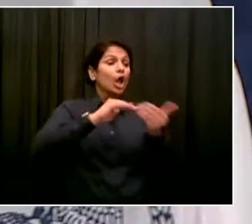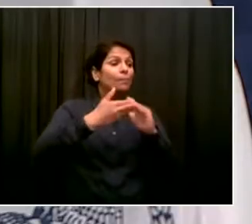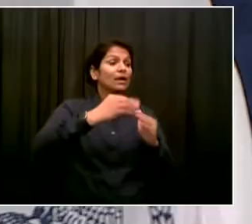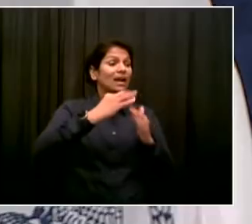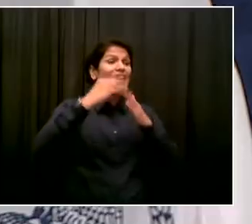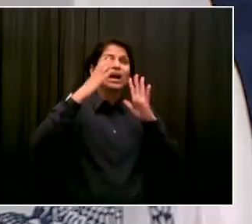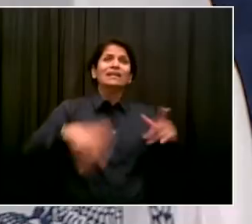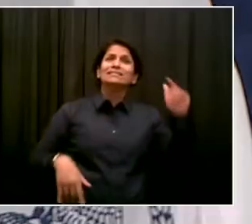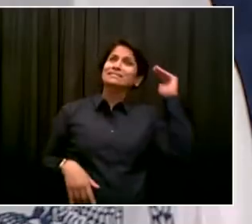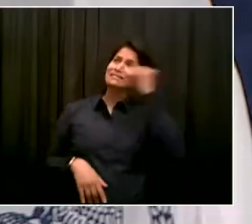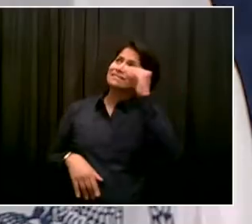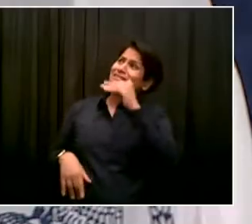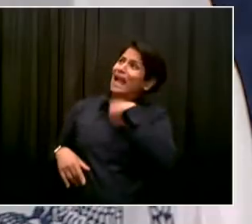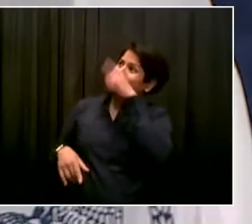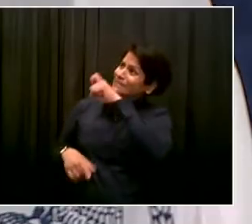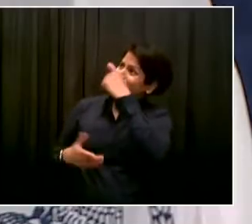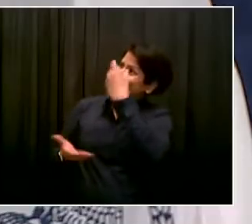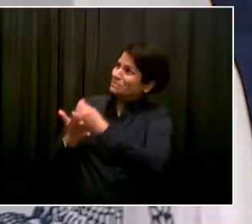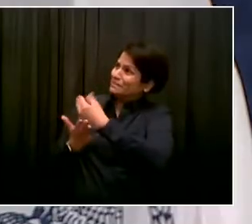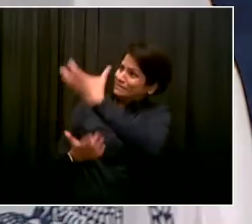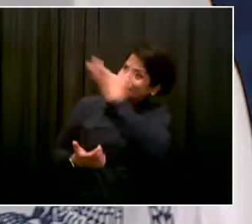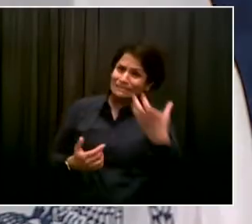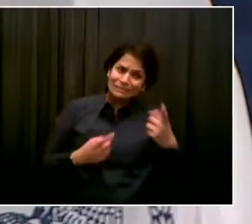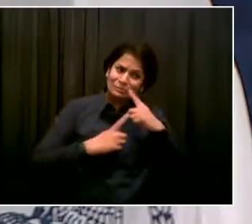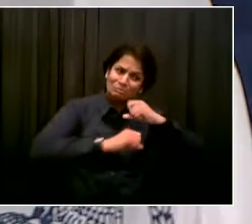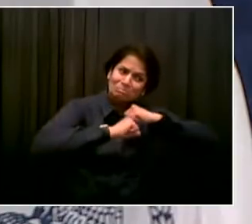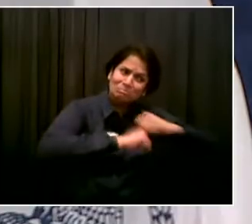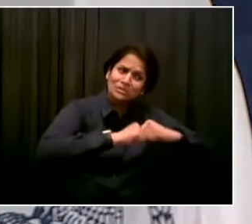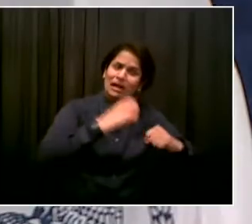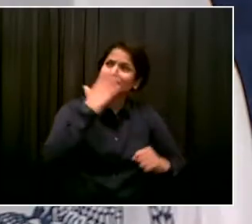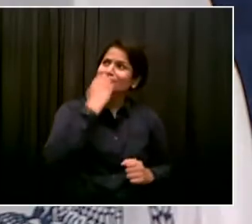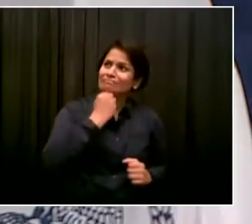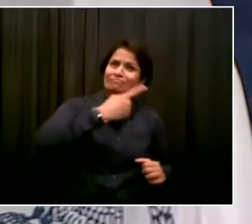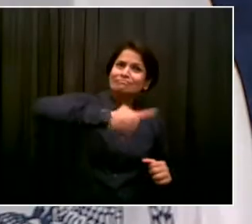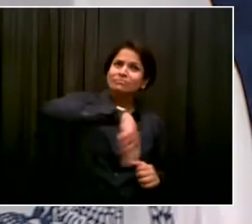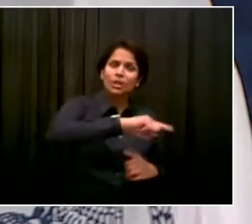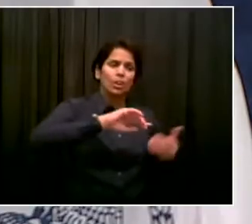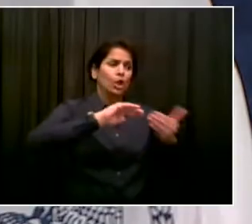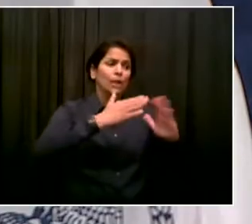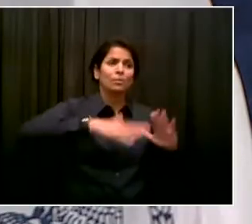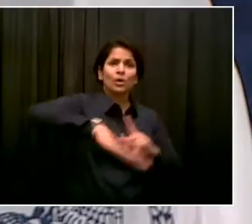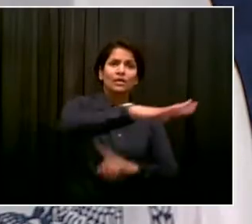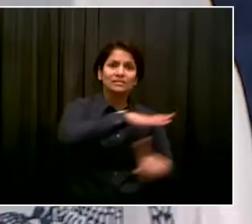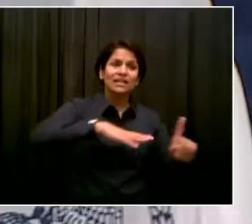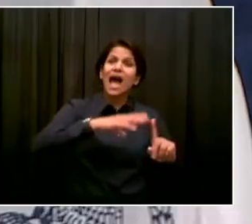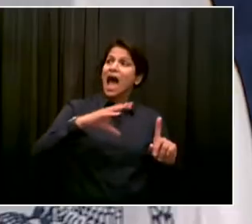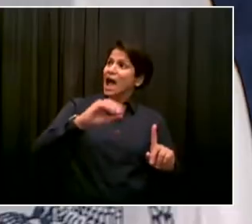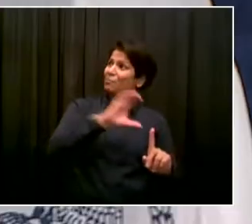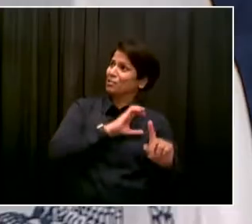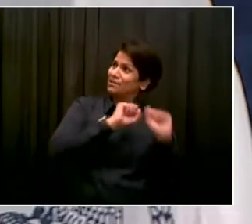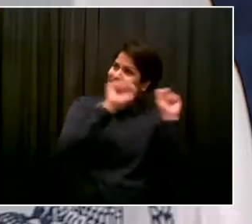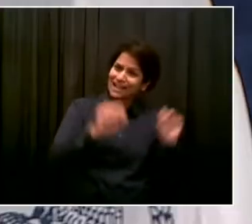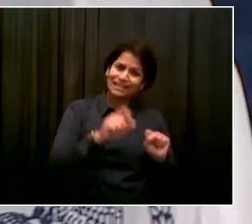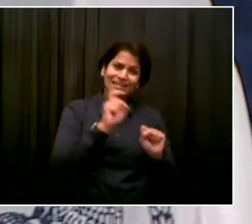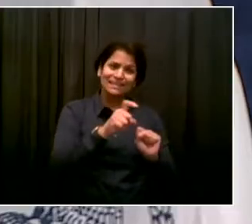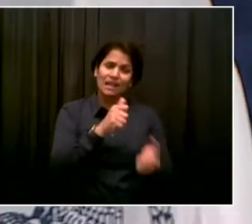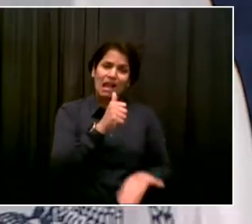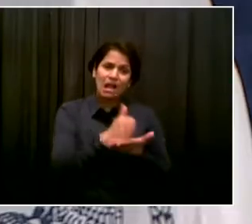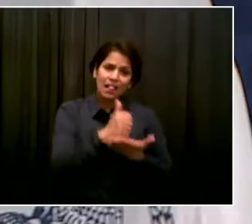ONE TNGHI HTAT WAS VERY CLEAR, COMMUNITY LEADERS KEPT IBACK AND SAYING NOW THAT WE ARE GETTING